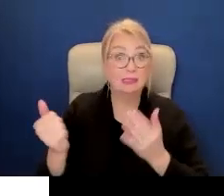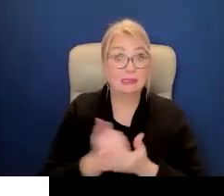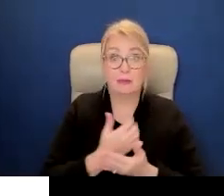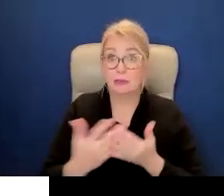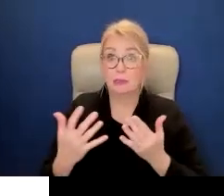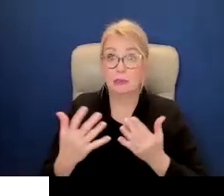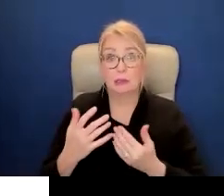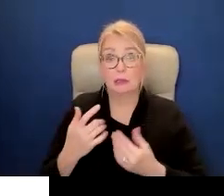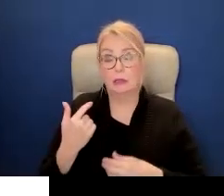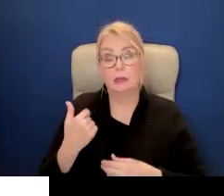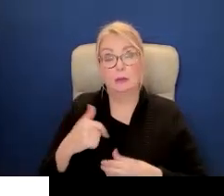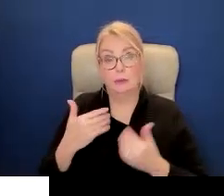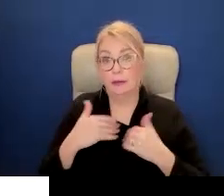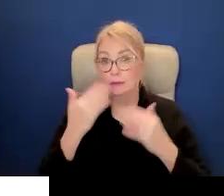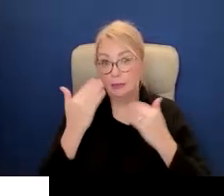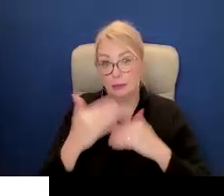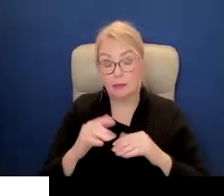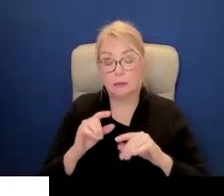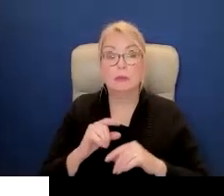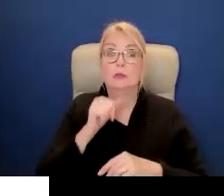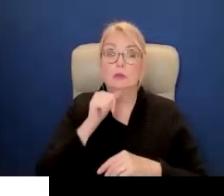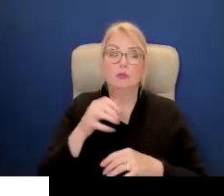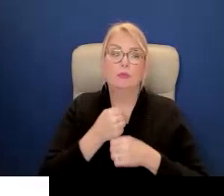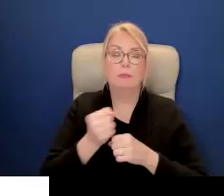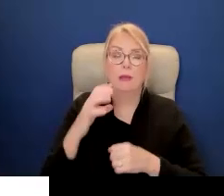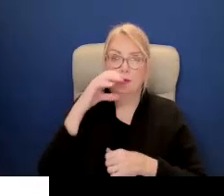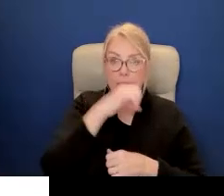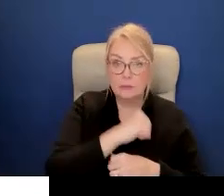Do not make assumptions about based on race, ethnicity or national origin.